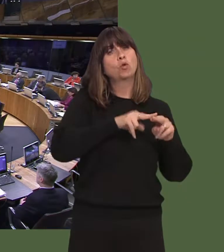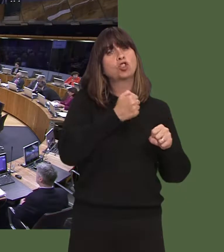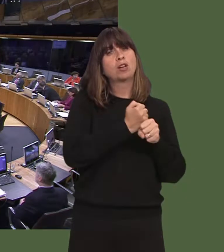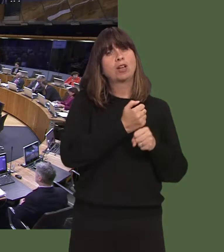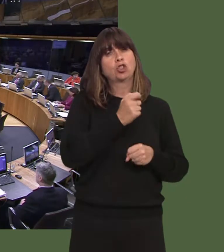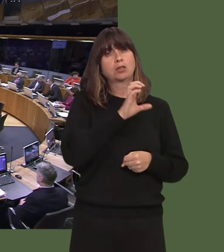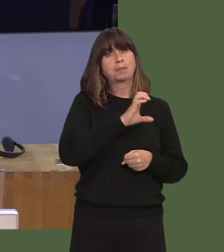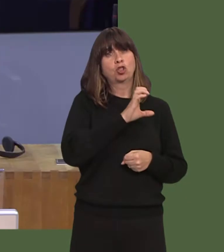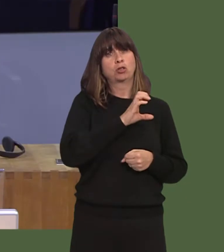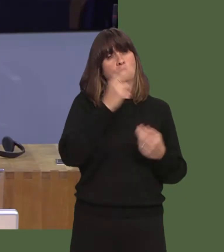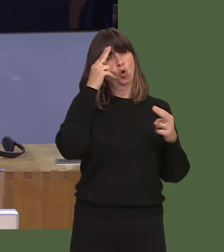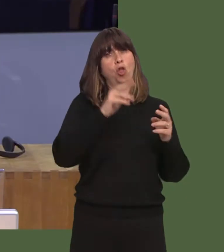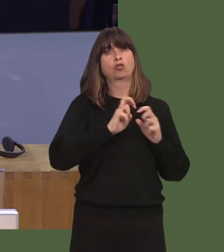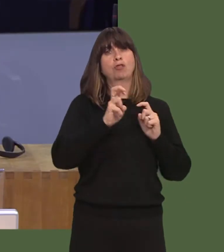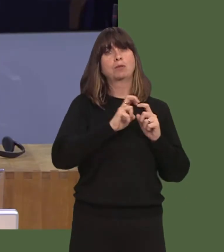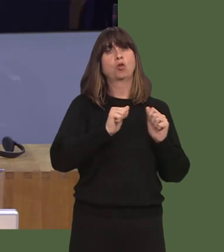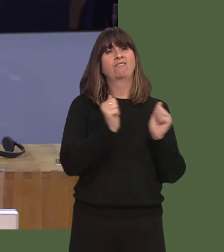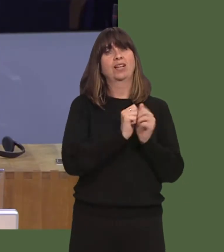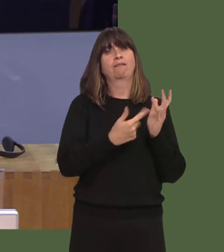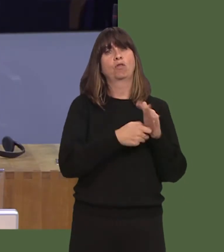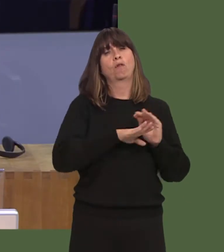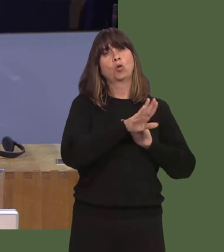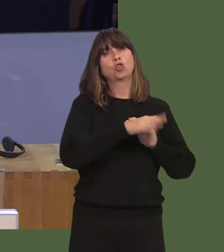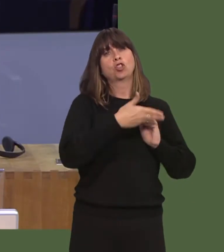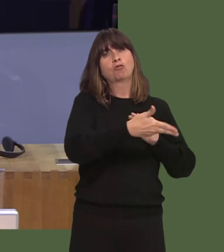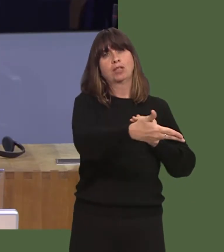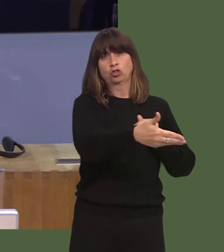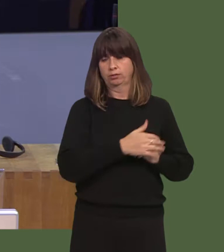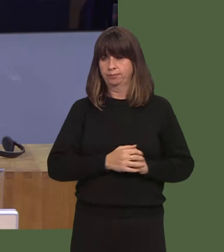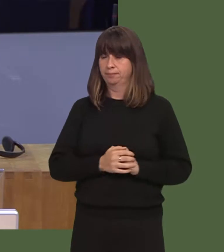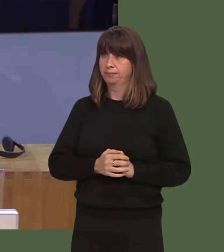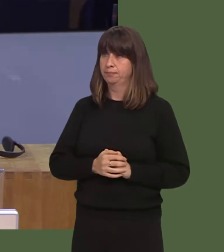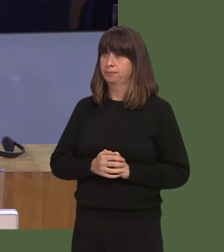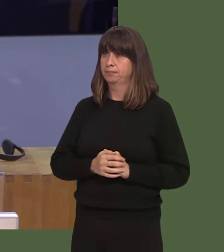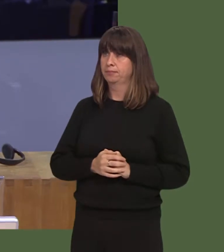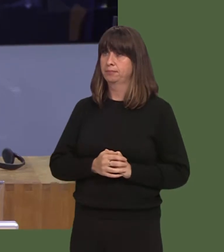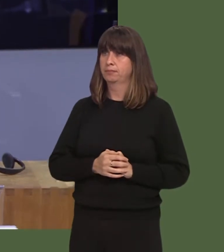commissioner entitled 'Transport Fit for Future Generations'. [Interruption.] Thank you.